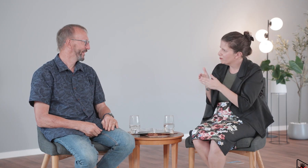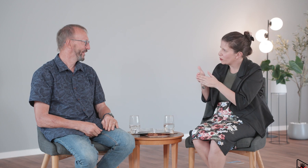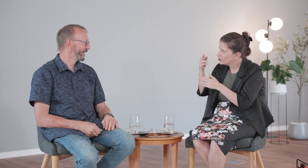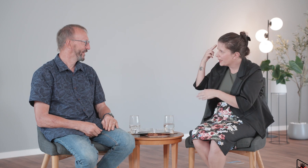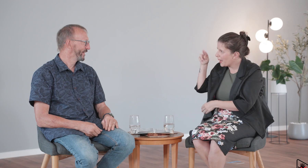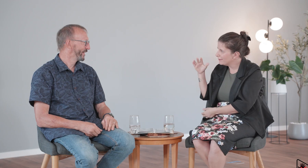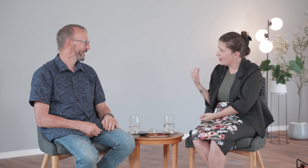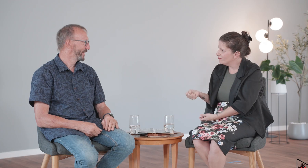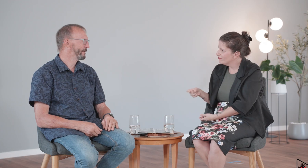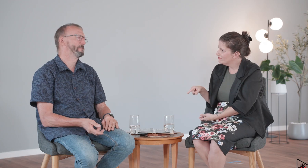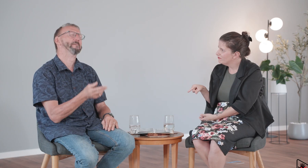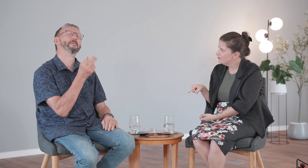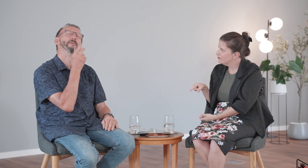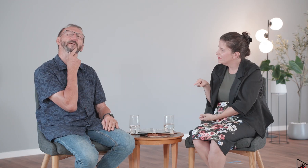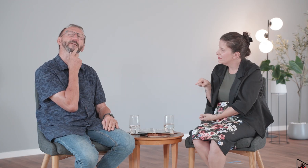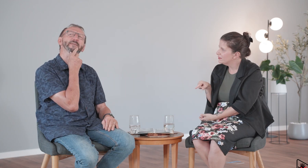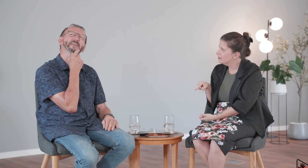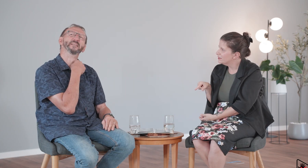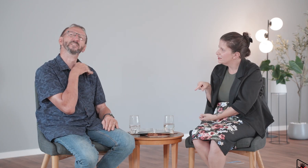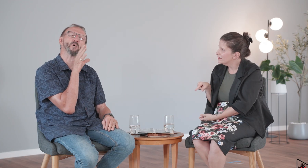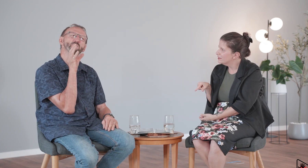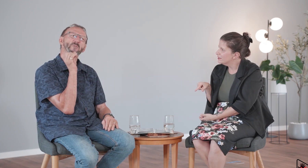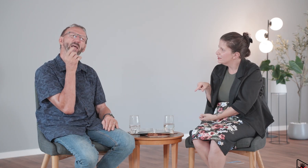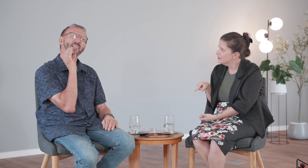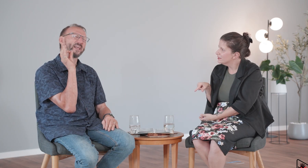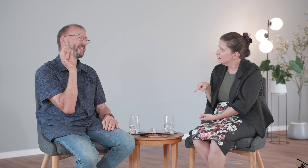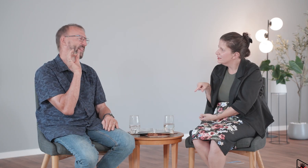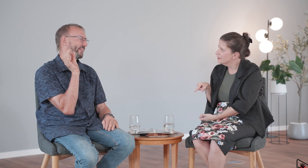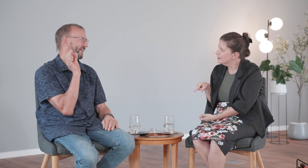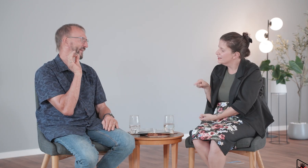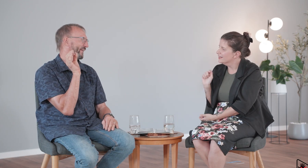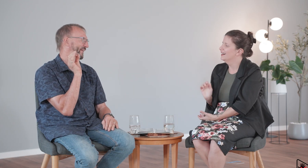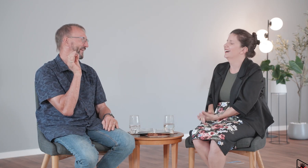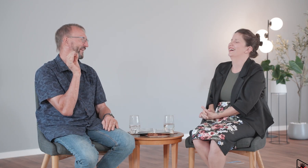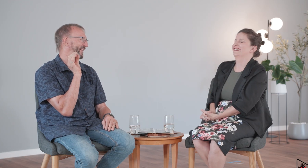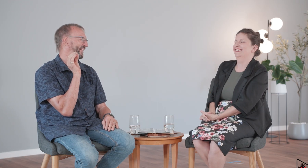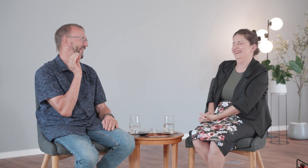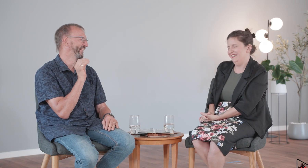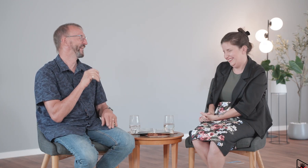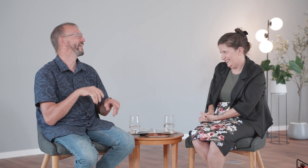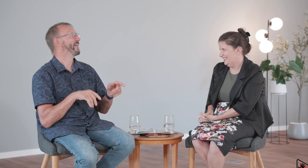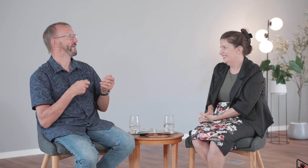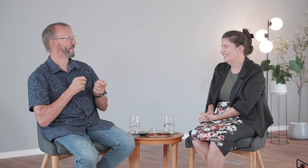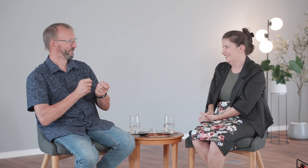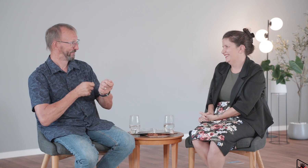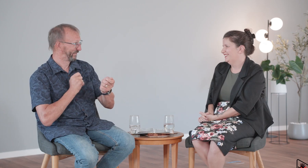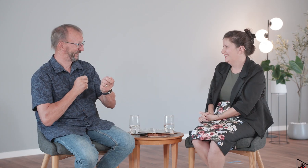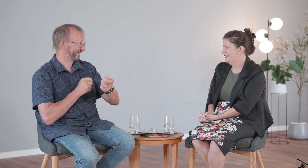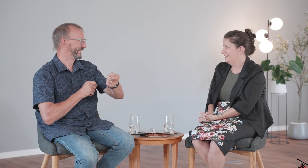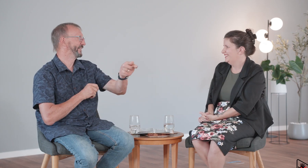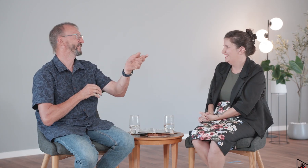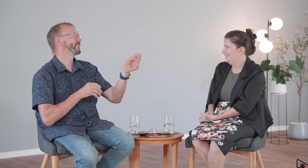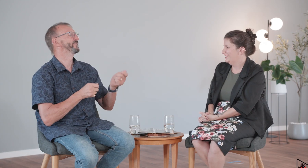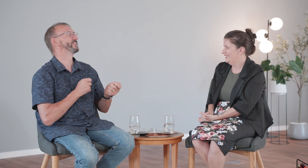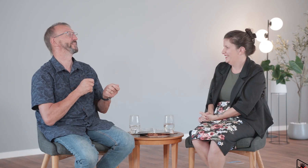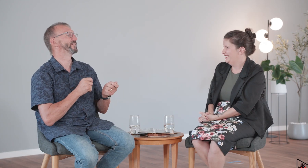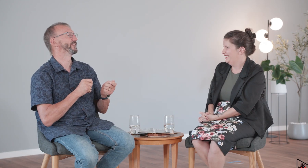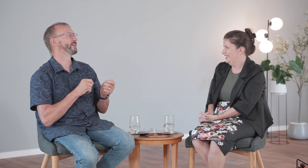have a name at all? Uh, I don't actually remember. I don't think it did. But anyway, when we were